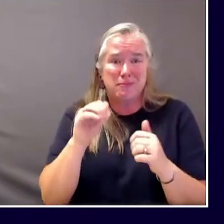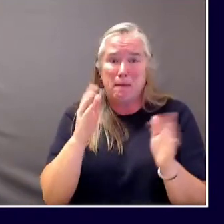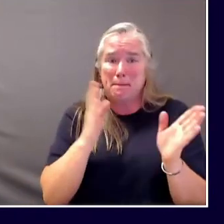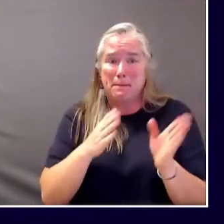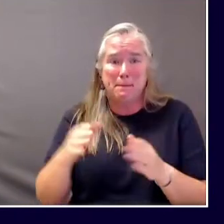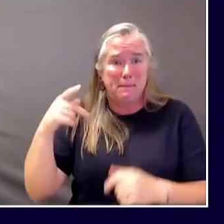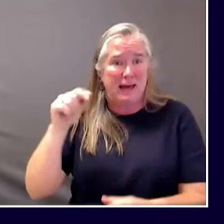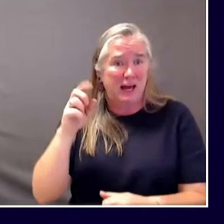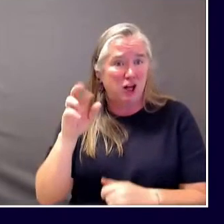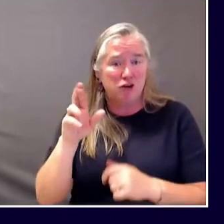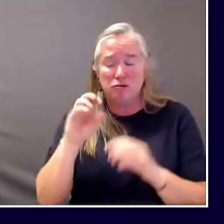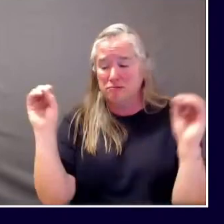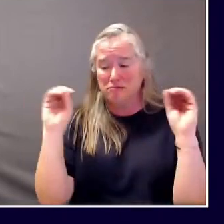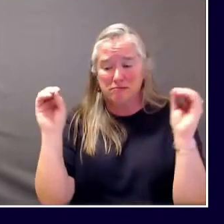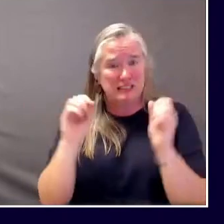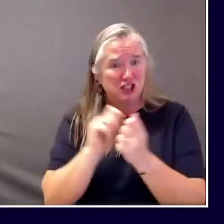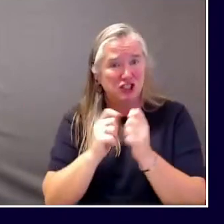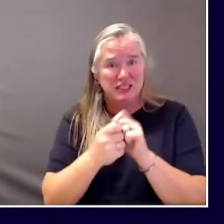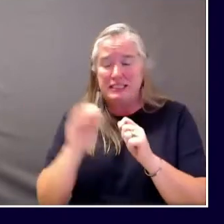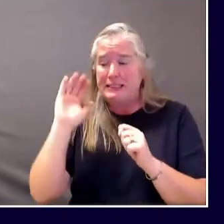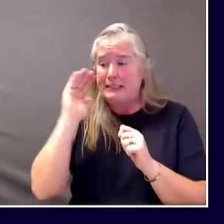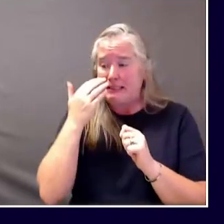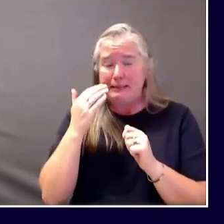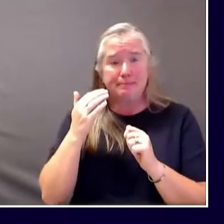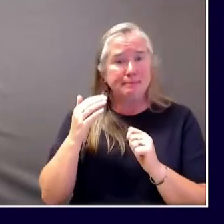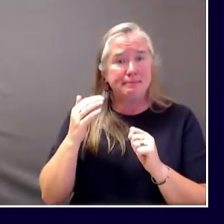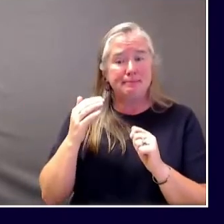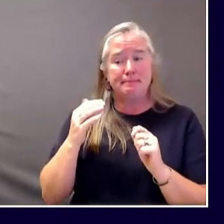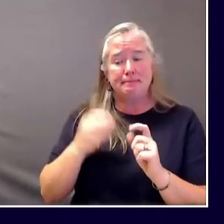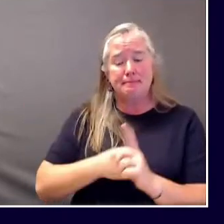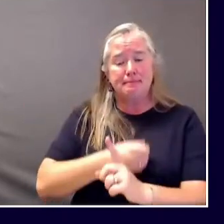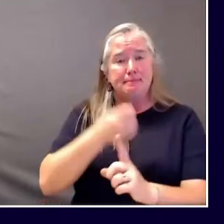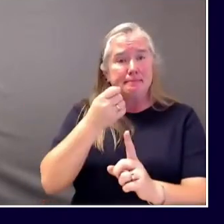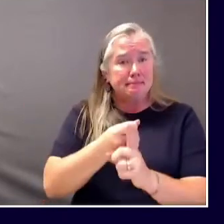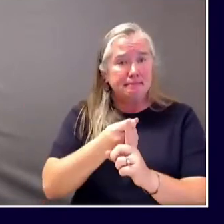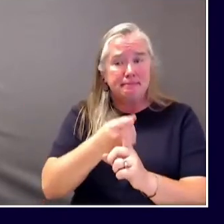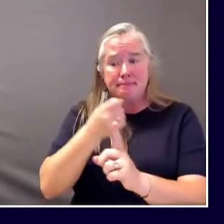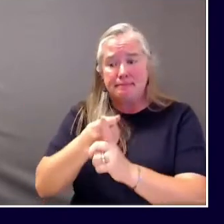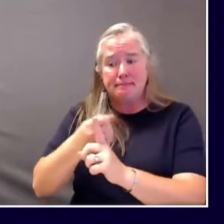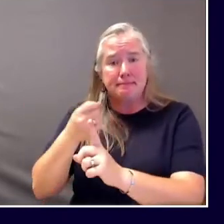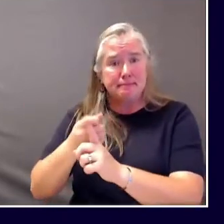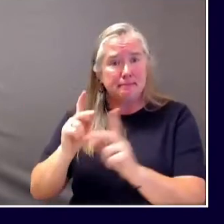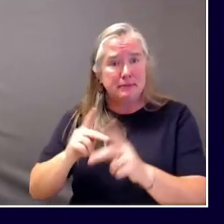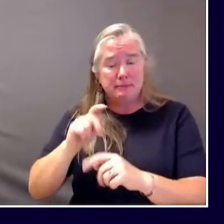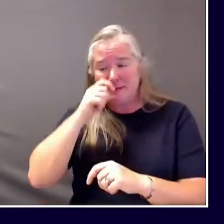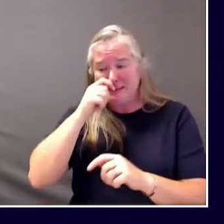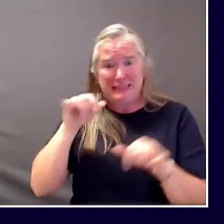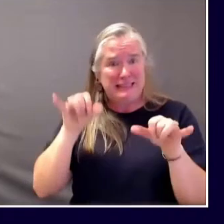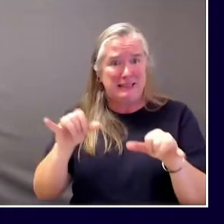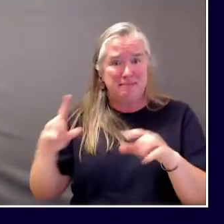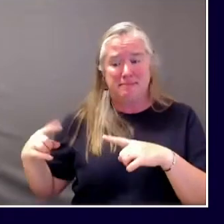set of the virus the virus seems to be affecting